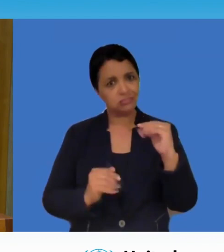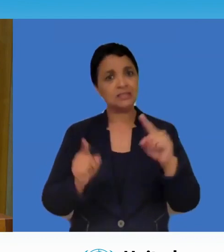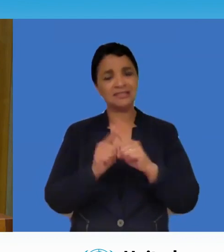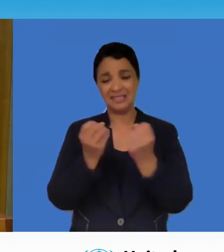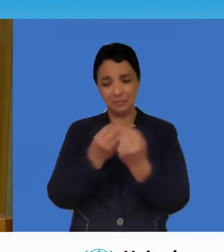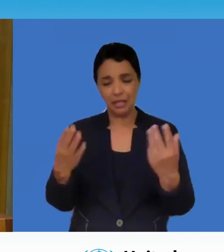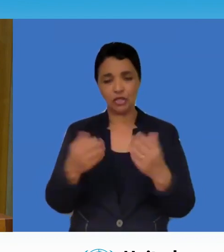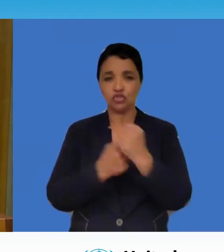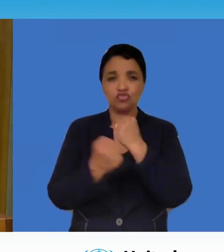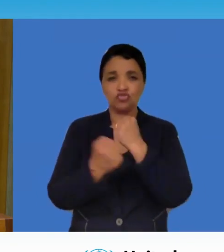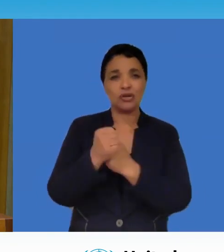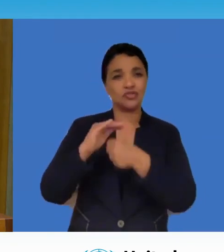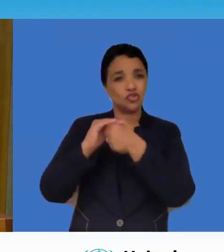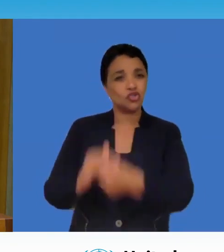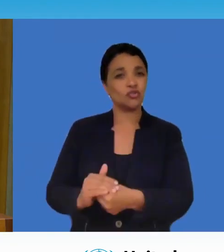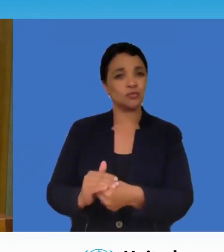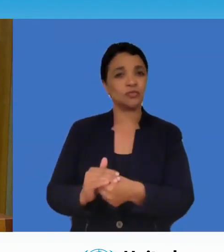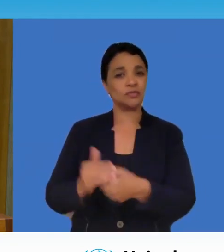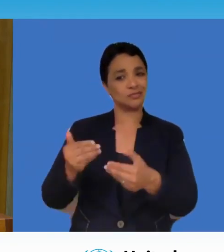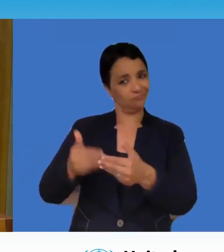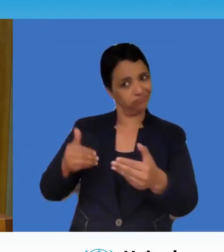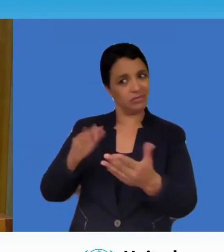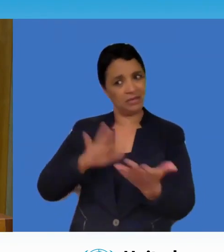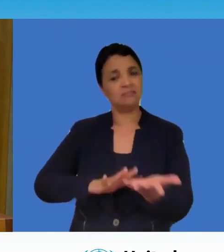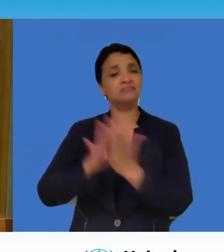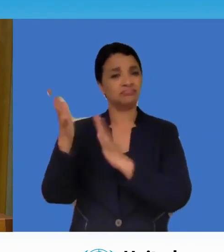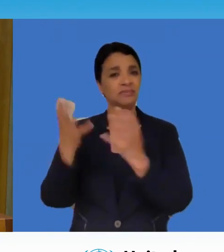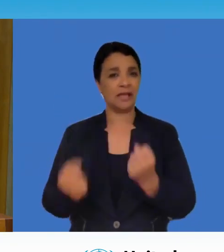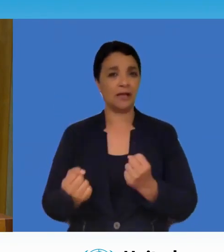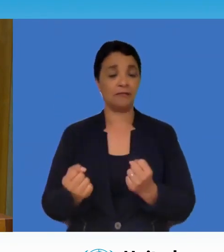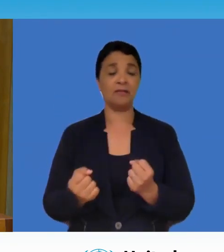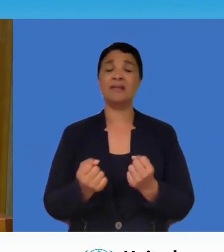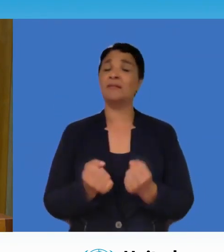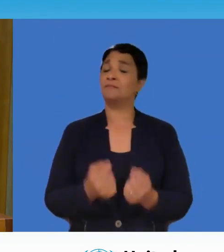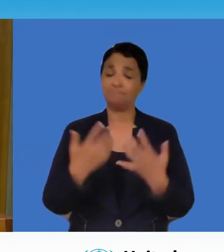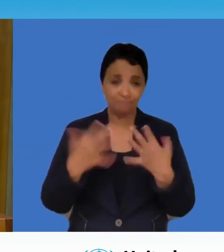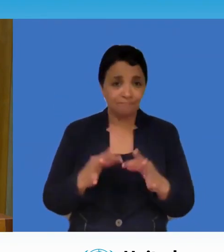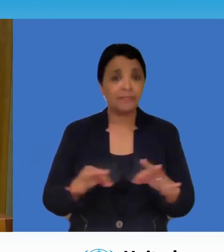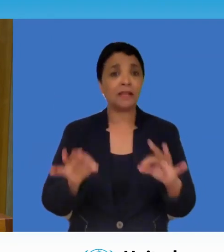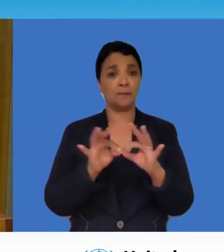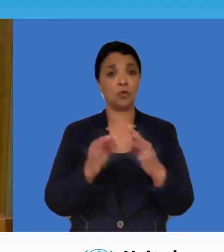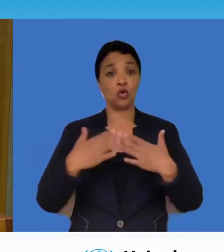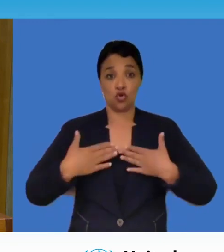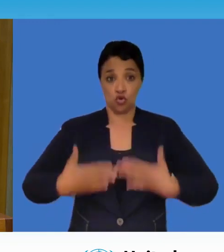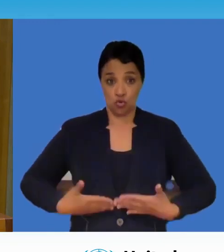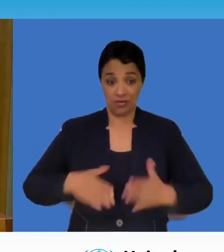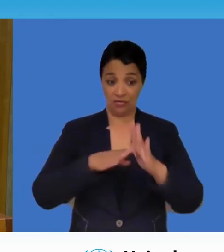as structural discrimination in many countries prior to crisis it's essential for humanitarian